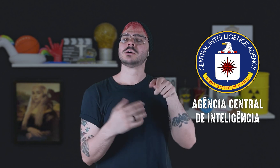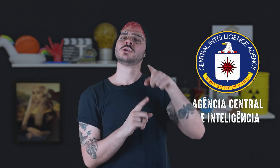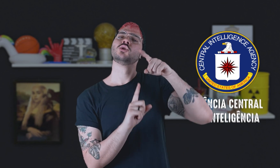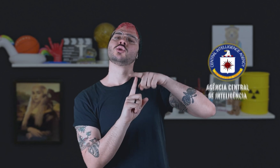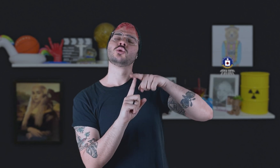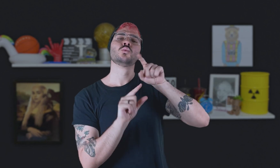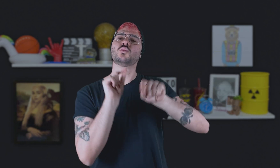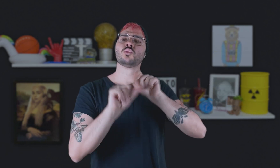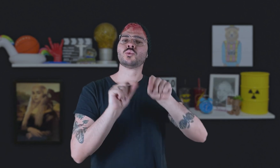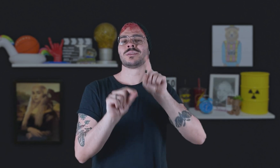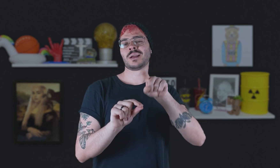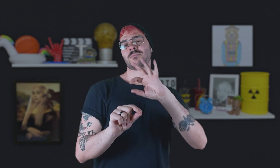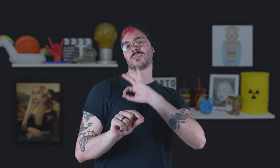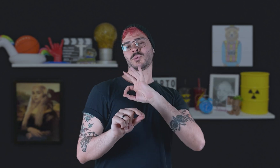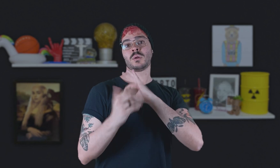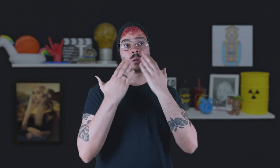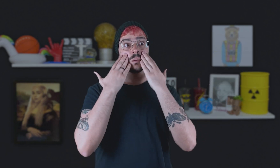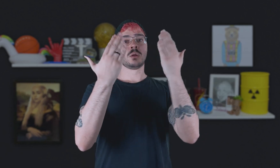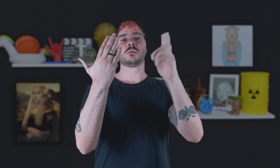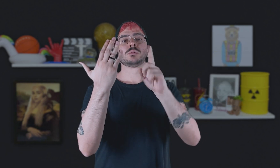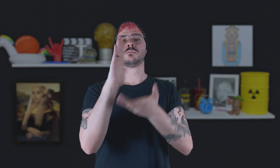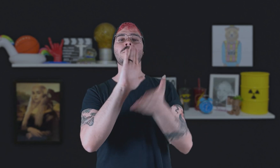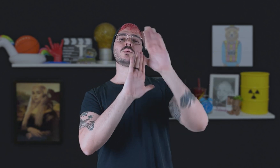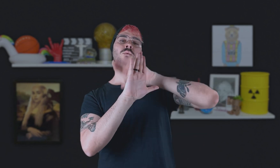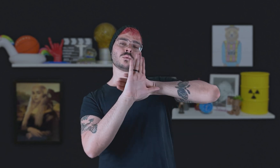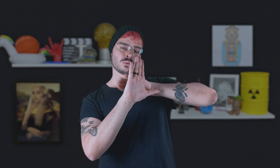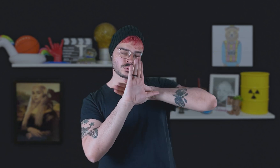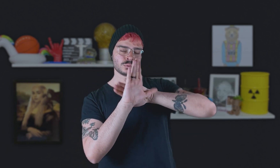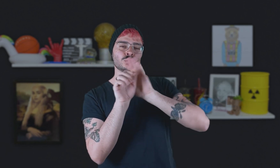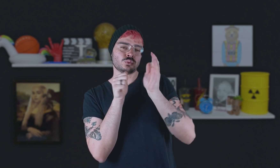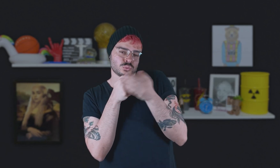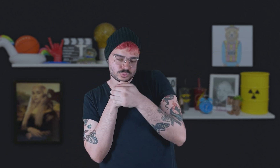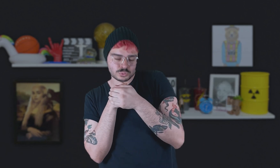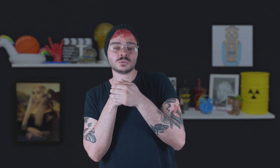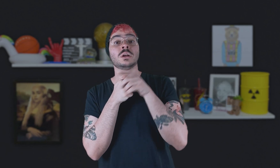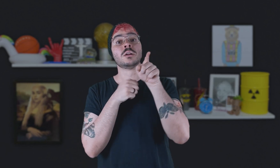emerged as a kind of US secret agent.